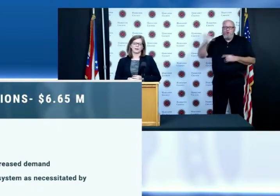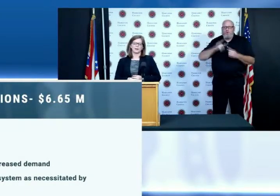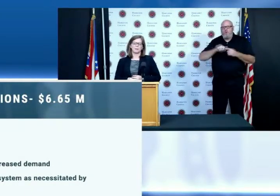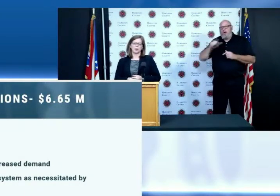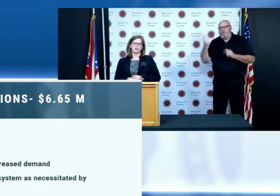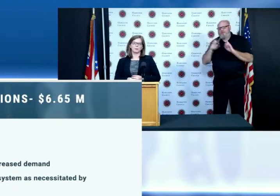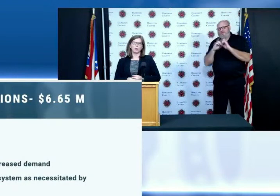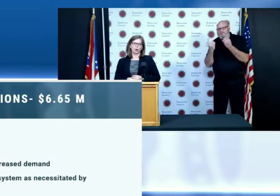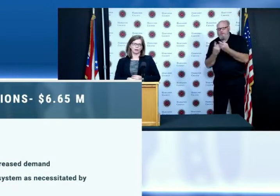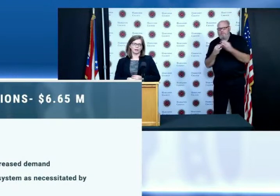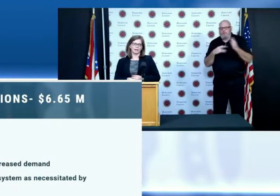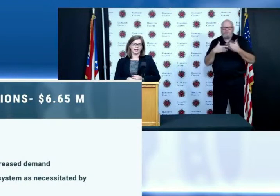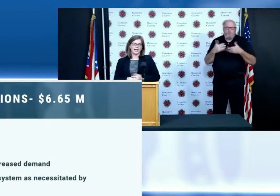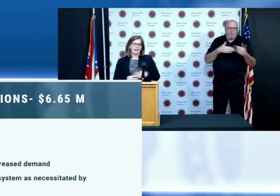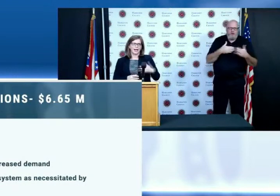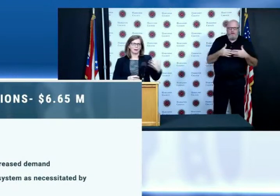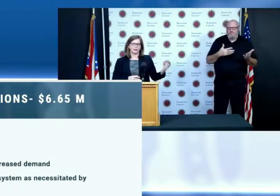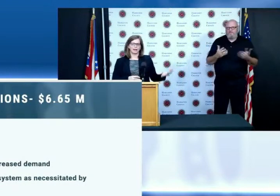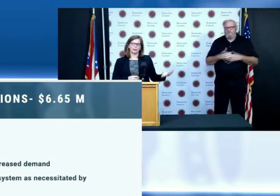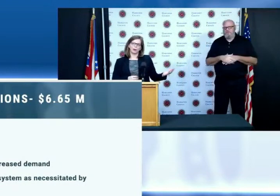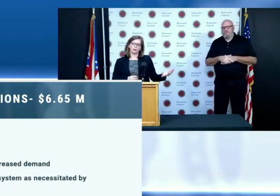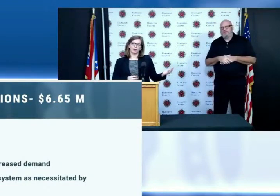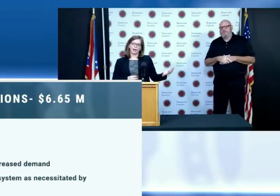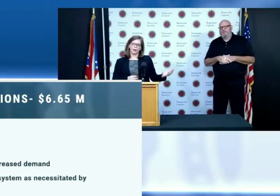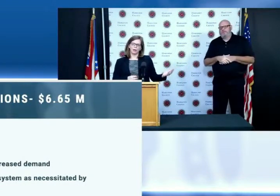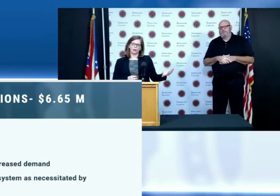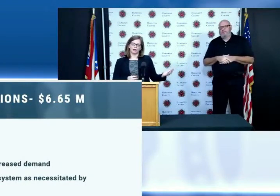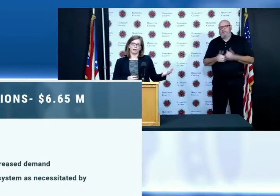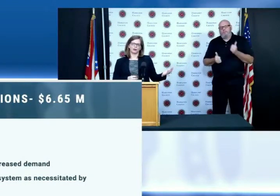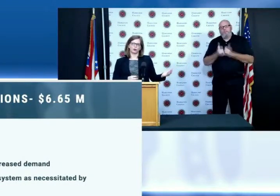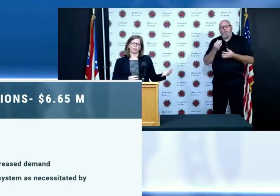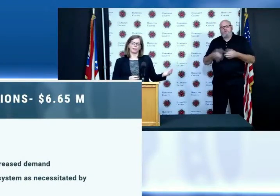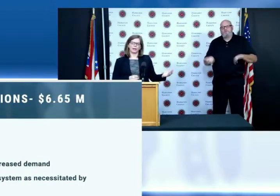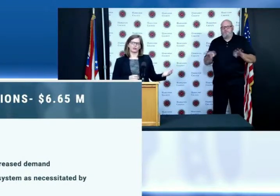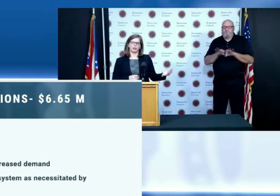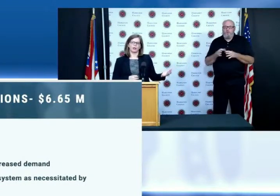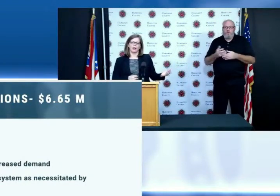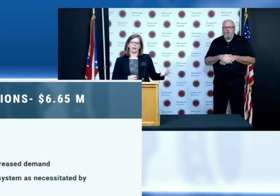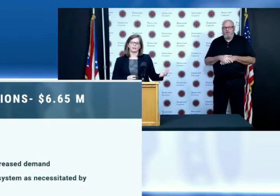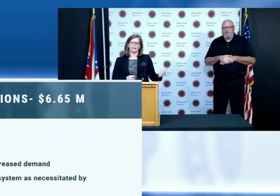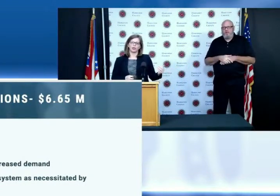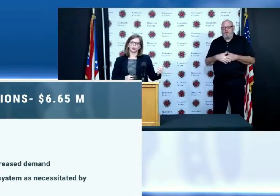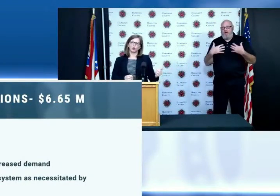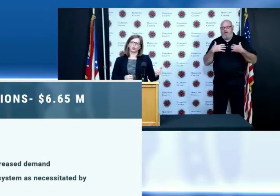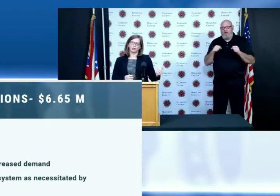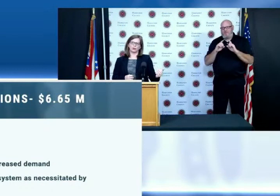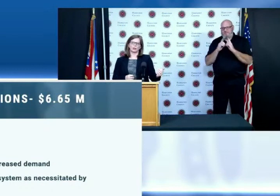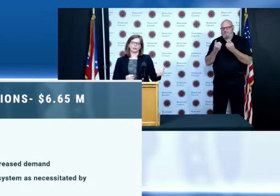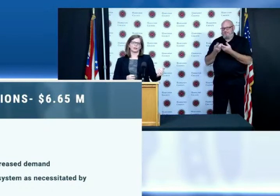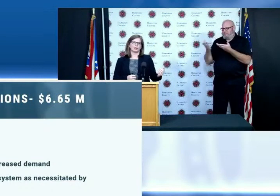and most importantly Hamilton County Public Health as you can imagine has had a huge increase in the